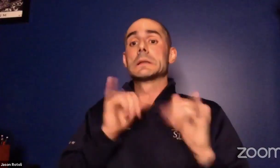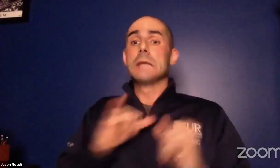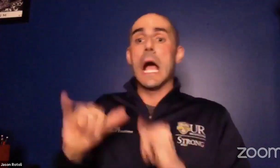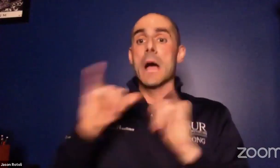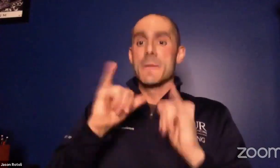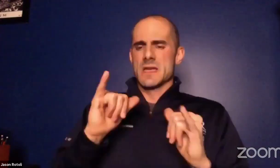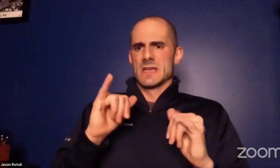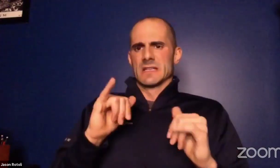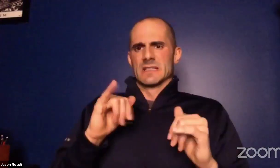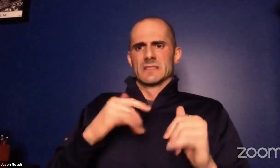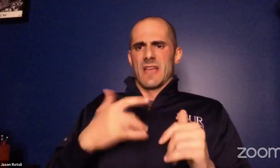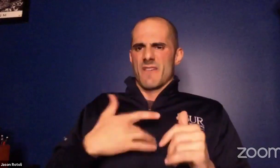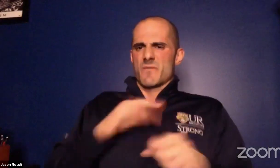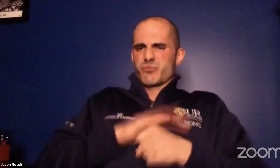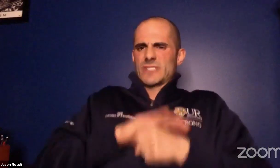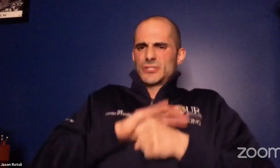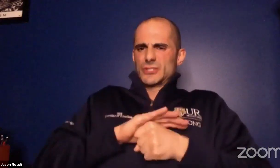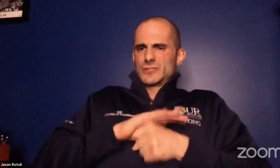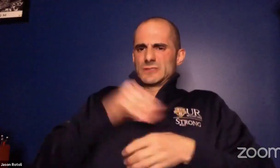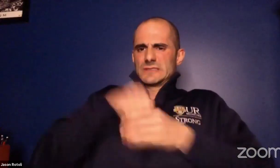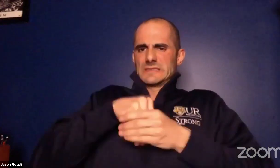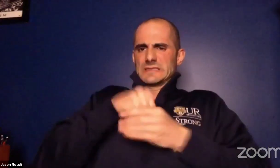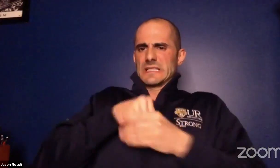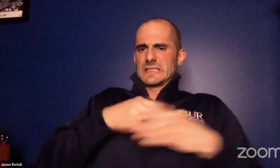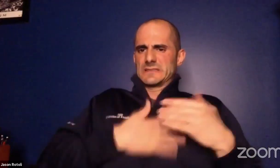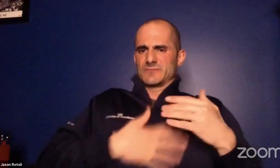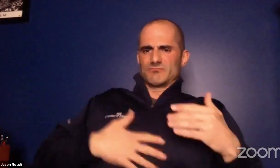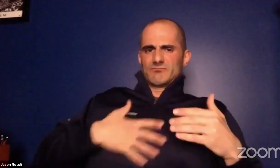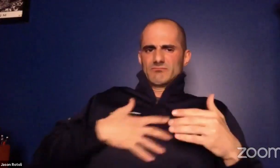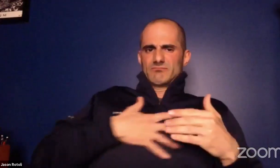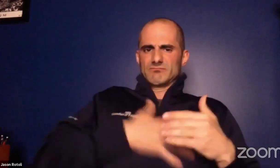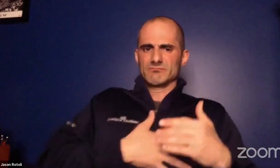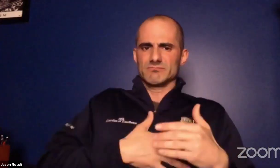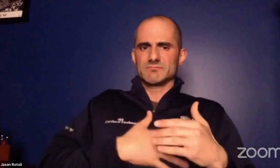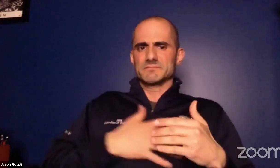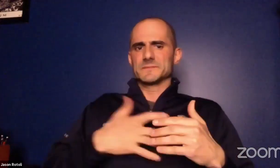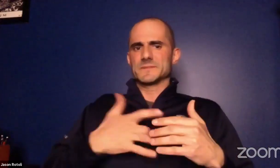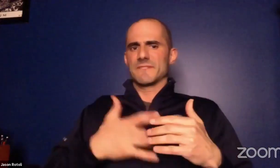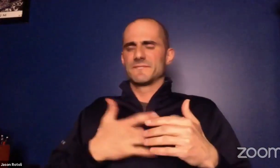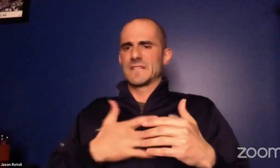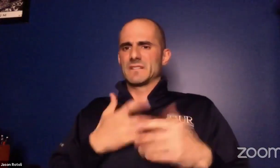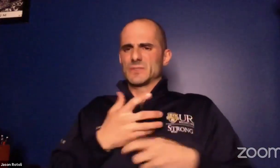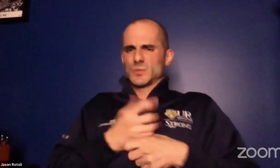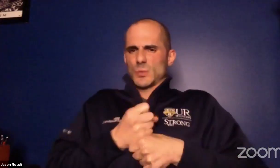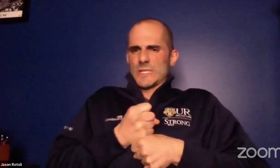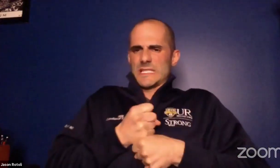vessels has flattened out. Or its not letting the blood flow go through anymore.